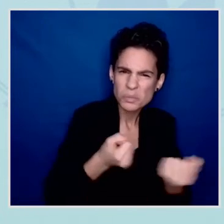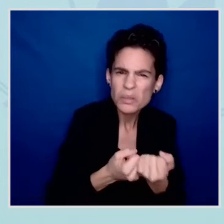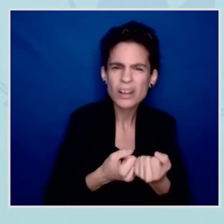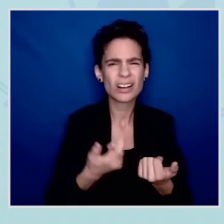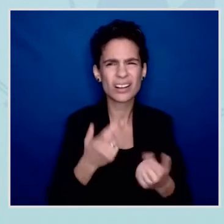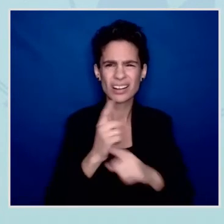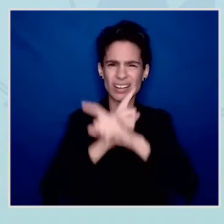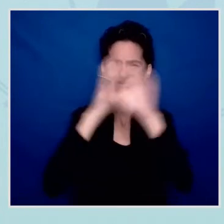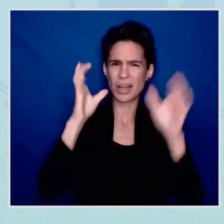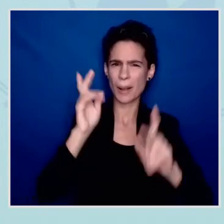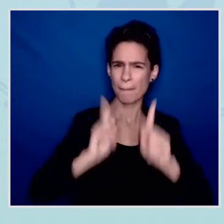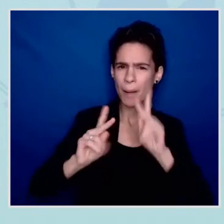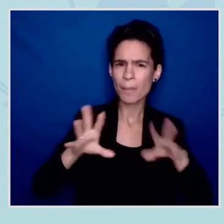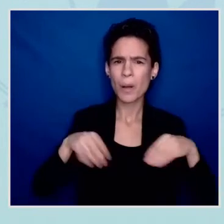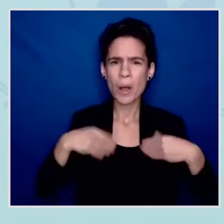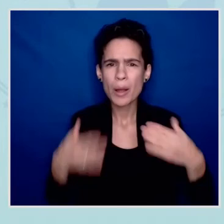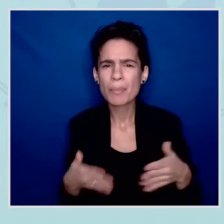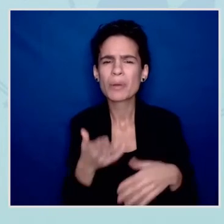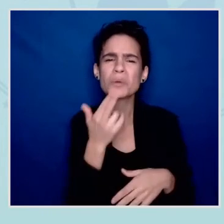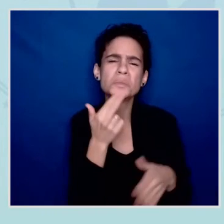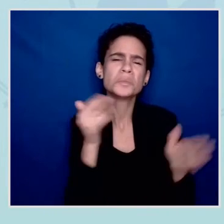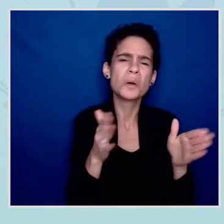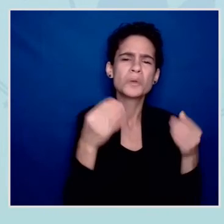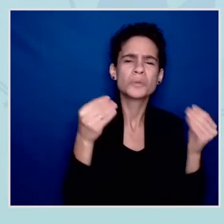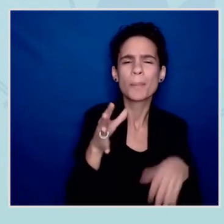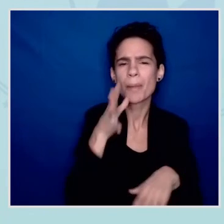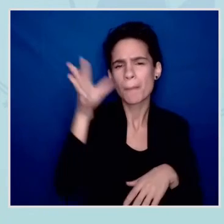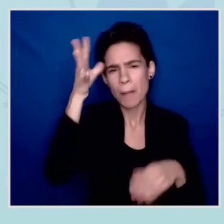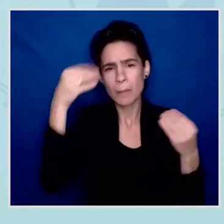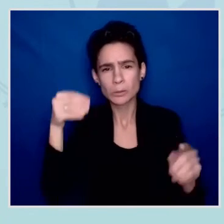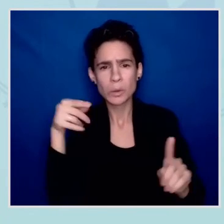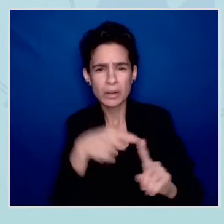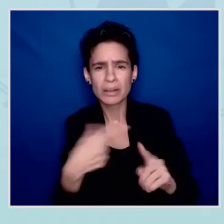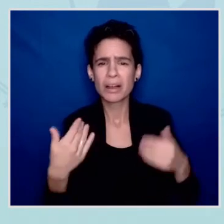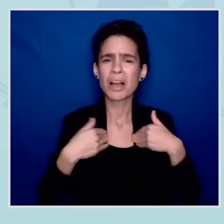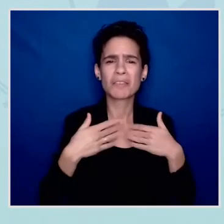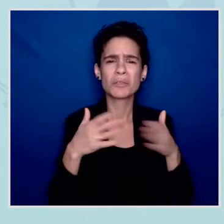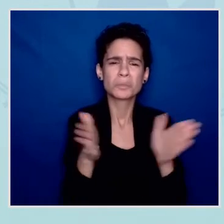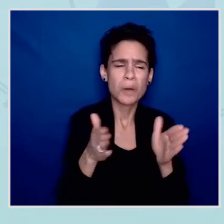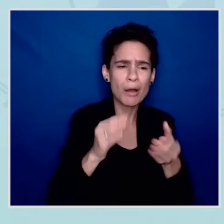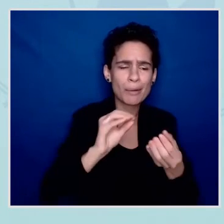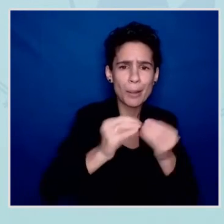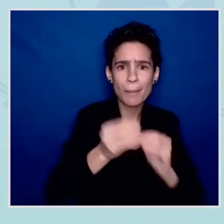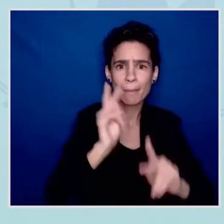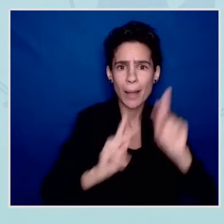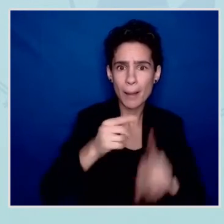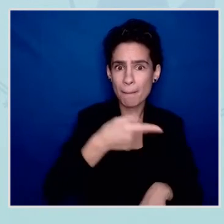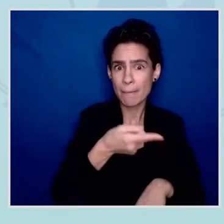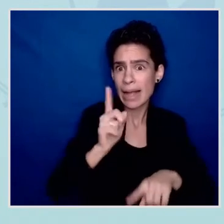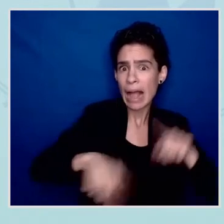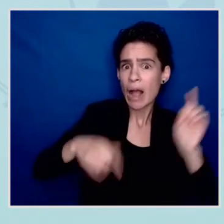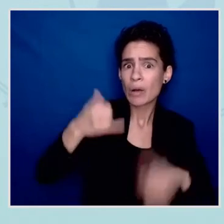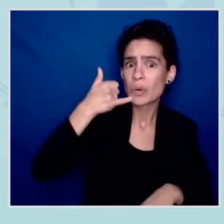CONCERTED EFFORT TO HELP SMALL BUSINESS AND LOW INCOME COMMUNITIES, CITIES, SMALL- TOWN, RURAL COMMUNITIES, THAT HAVE FACED SYSTEMIC BARRIERS TO RELIEF.